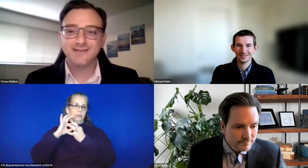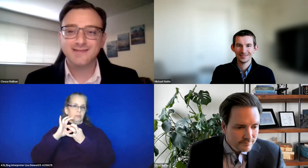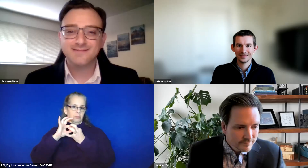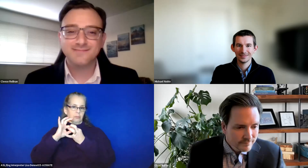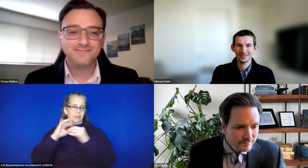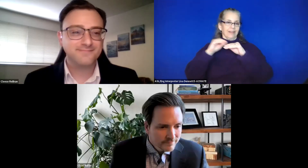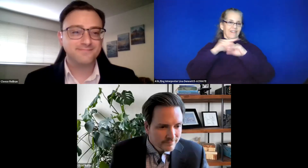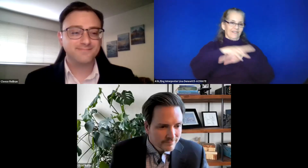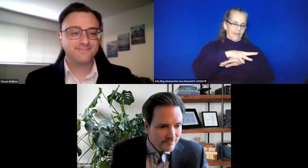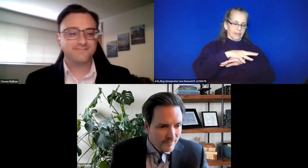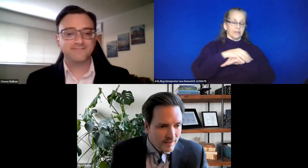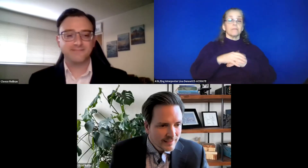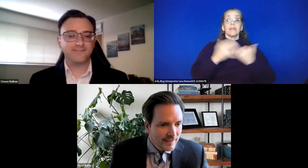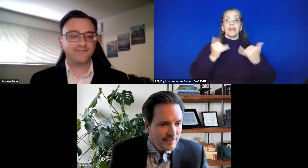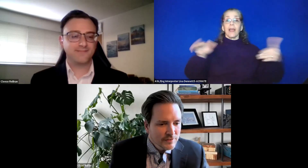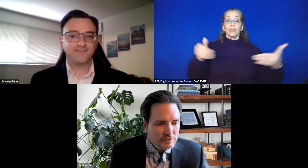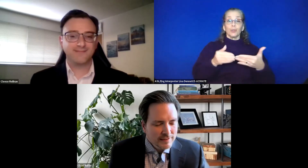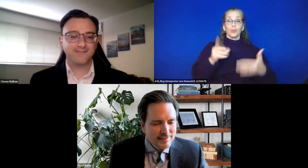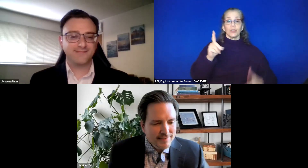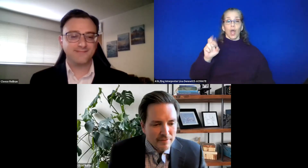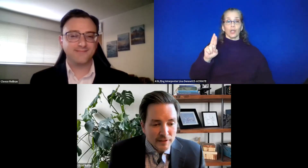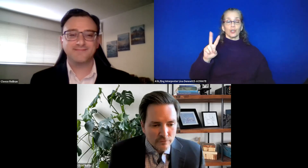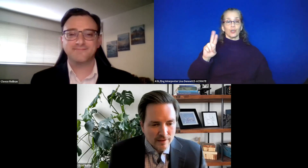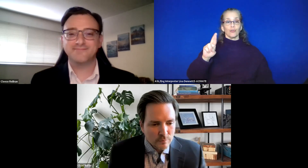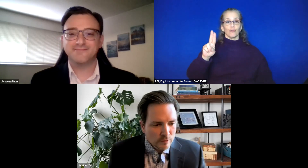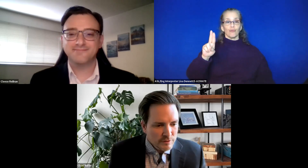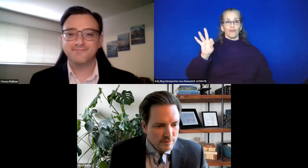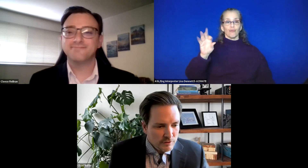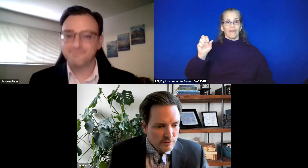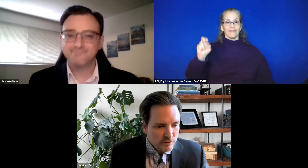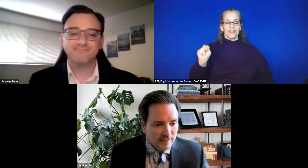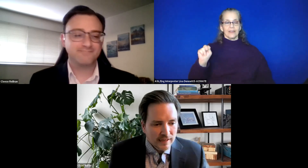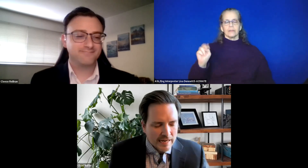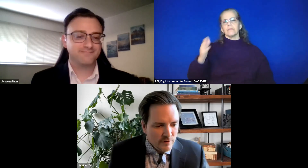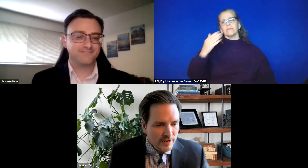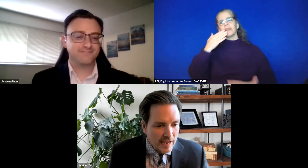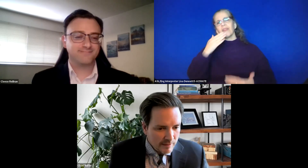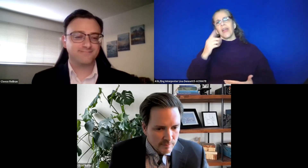Hi, Dr. Cleese, thank you for that warm introduction. I'm very happy